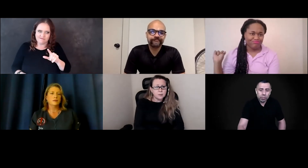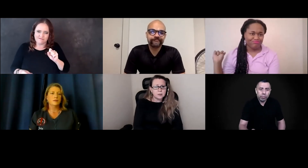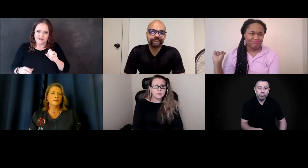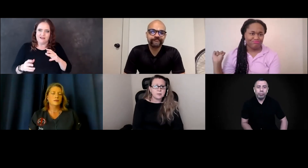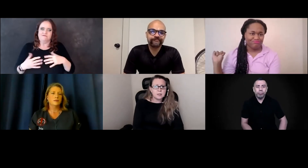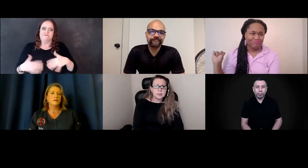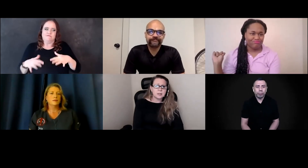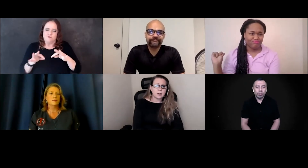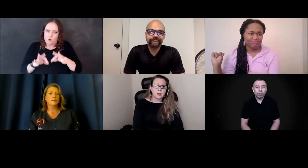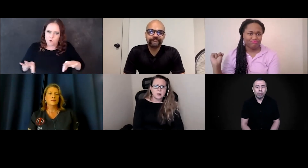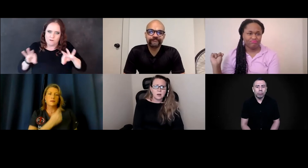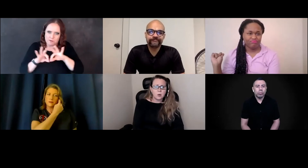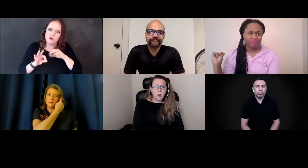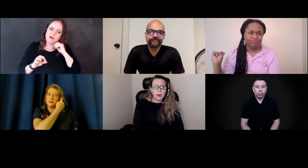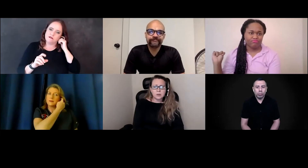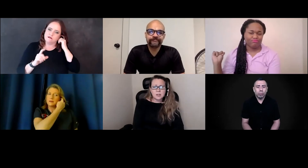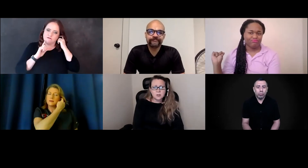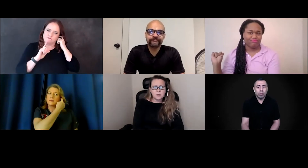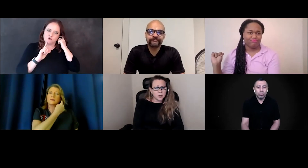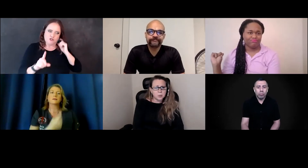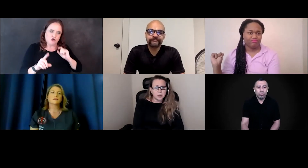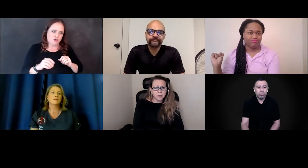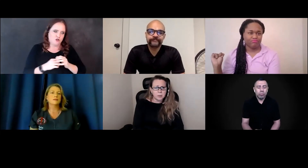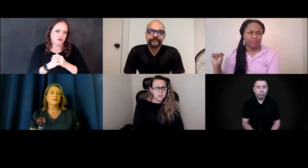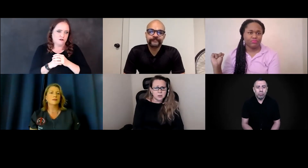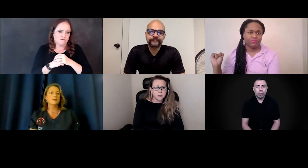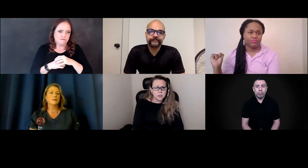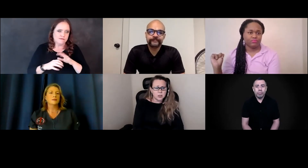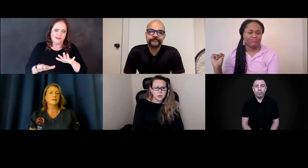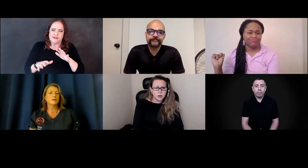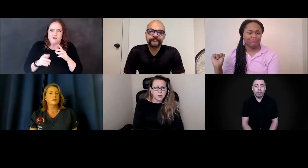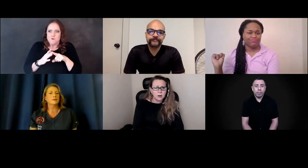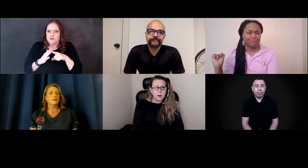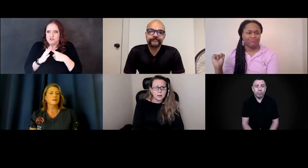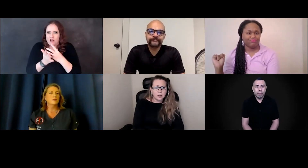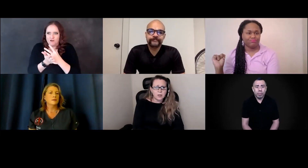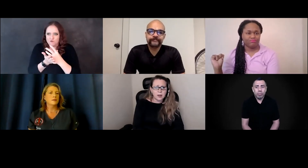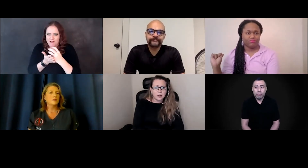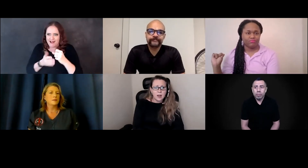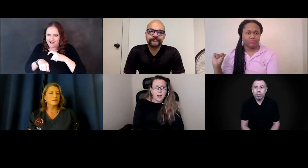Sarah Brown: Wow, such valuable information for sure. I love that.